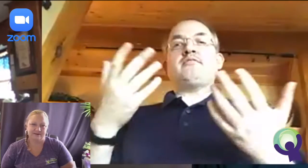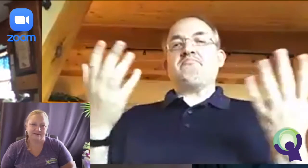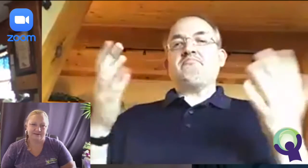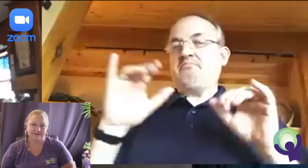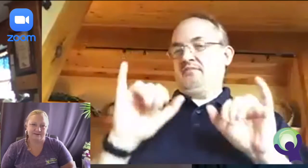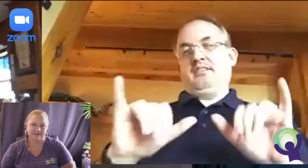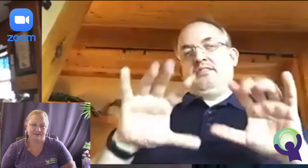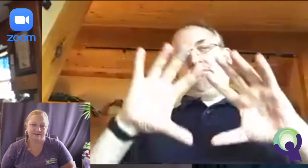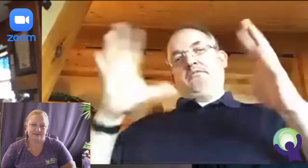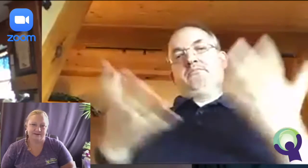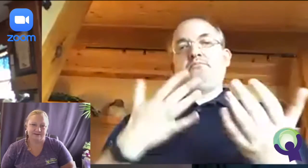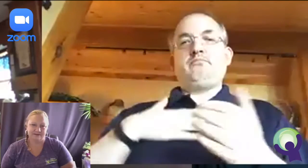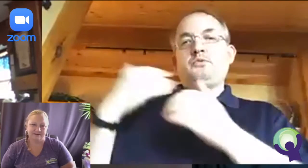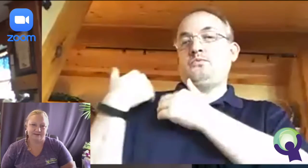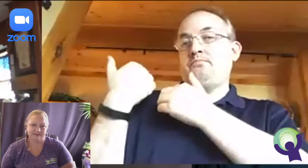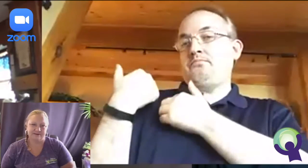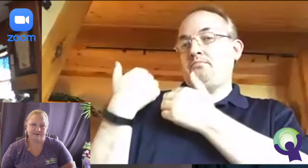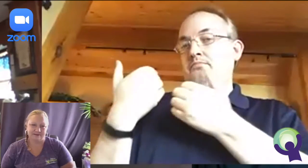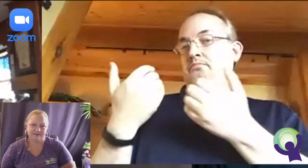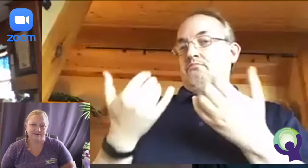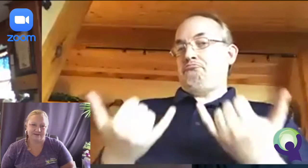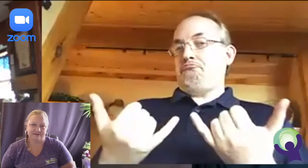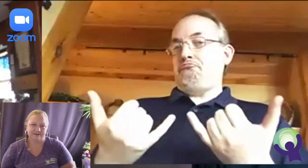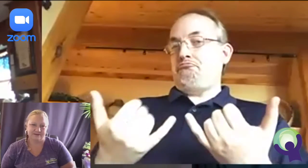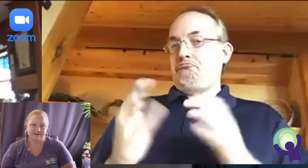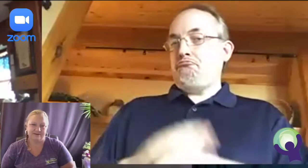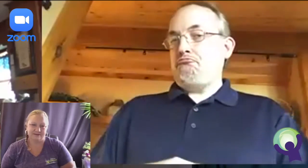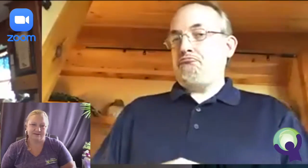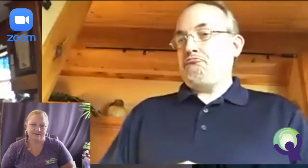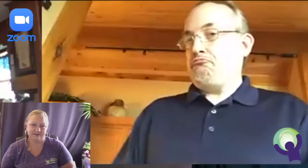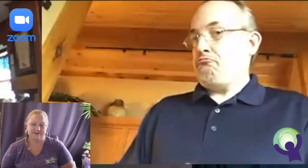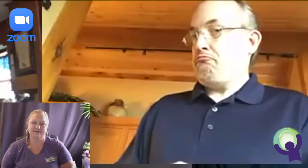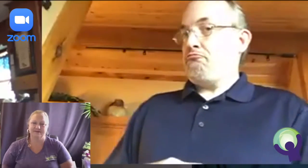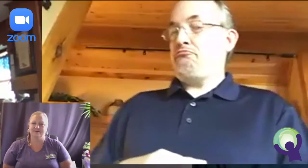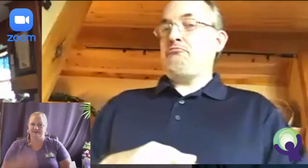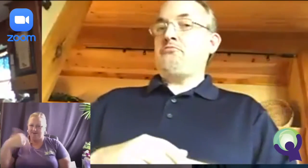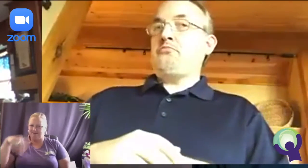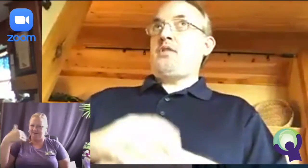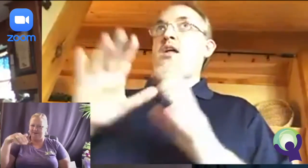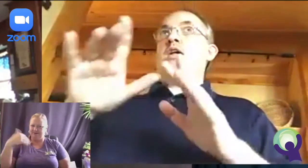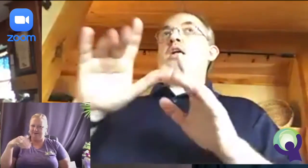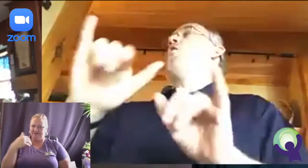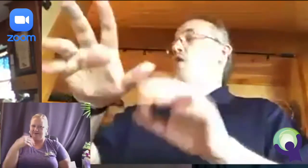budgeted appropriately, funding is programs are if they need to get rid of something they do and then